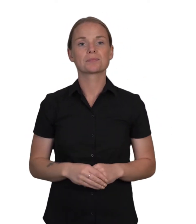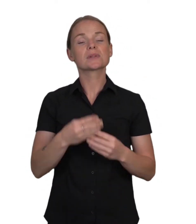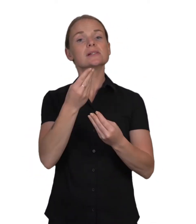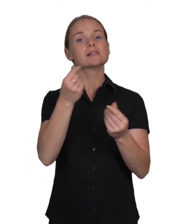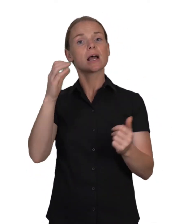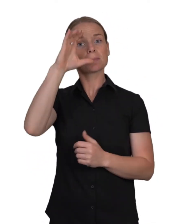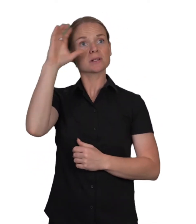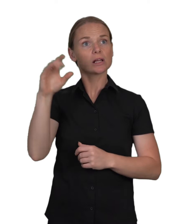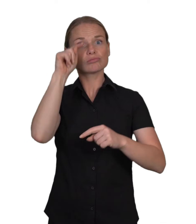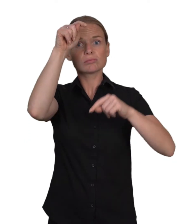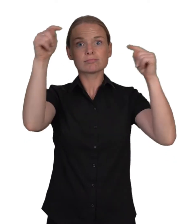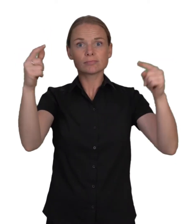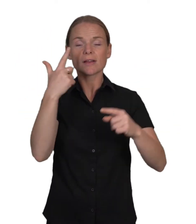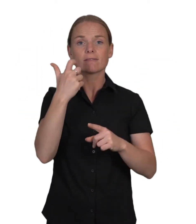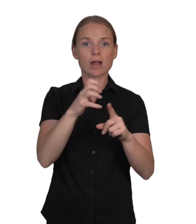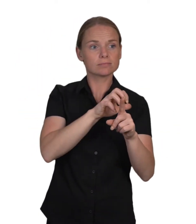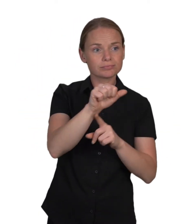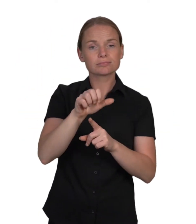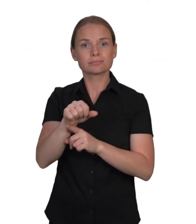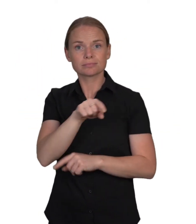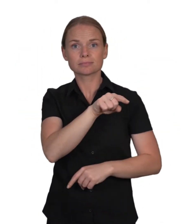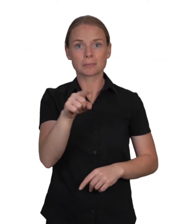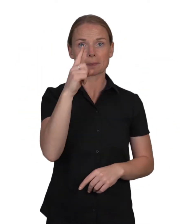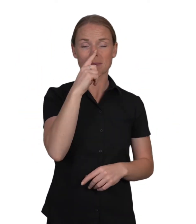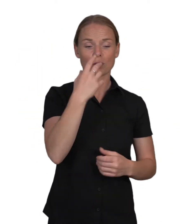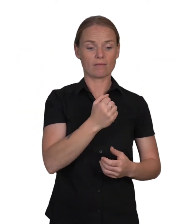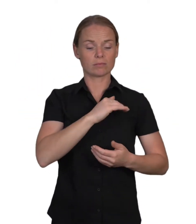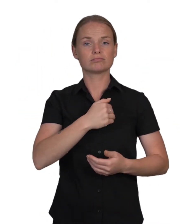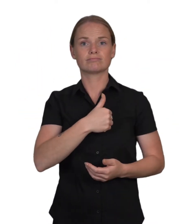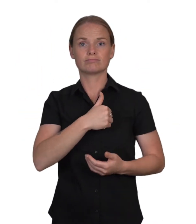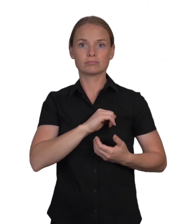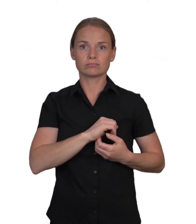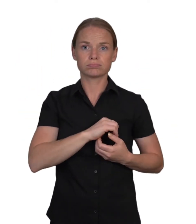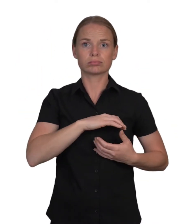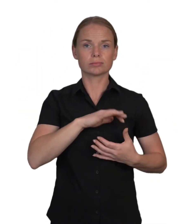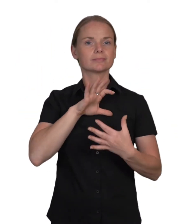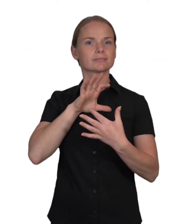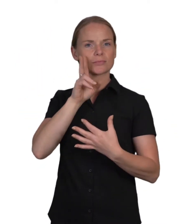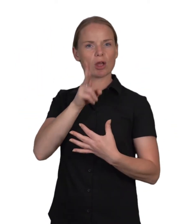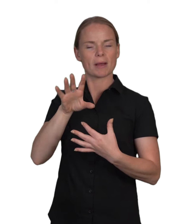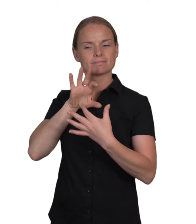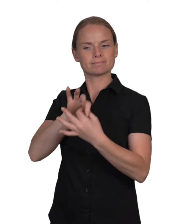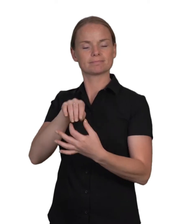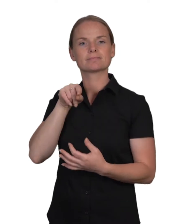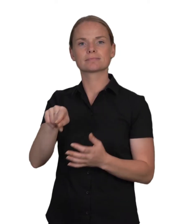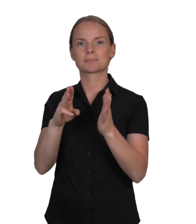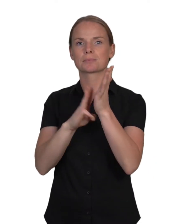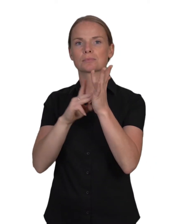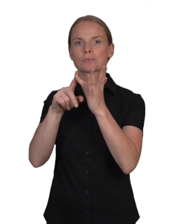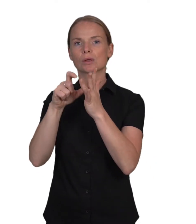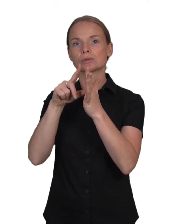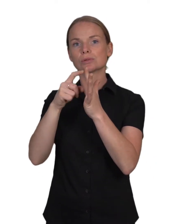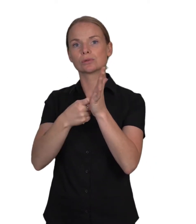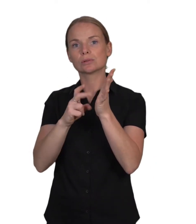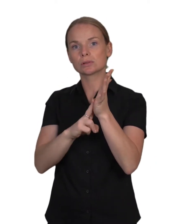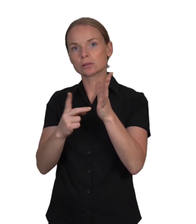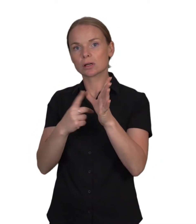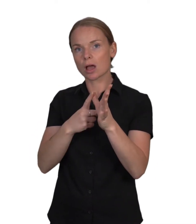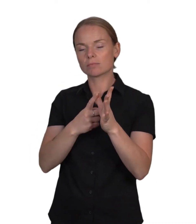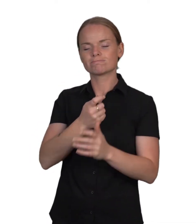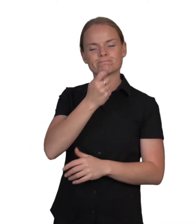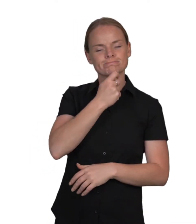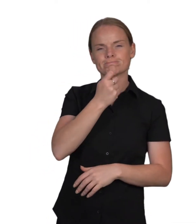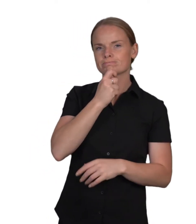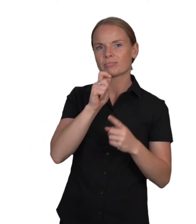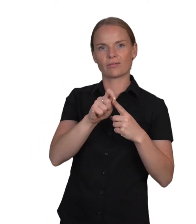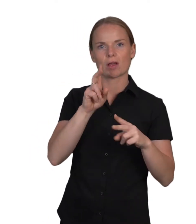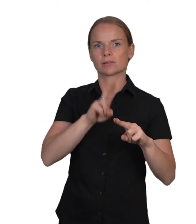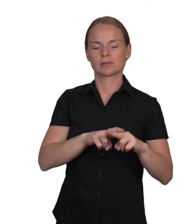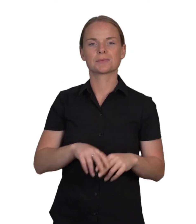In some countries, myocarditis and pericarditis have been reported more commonly after Moderna than after Pfizer.